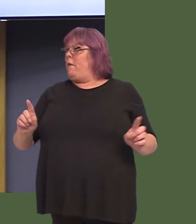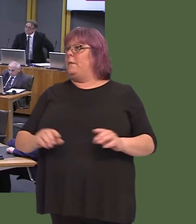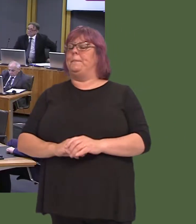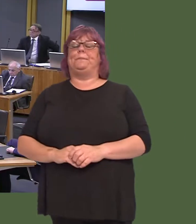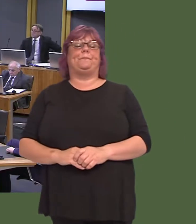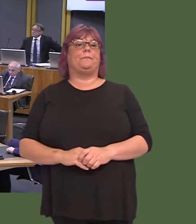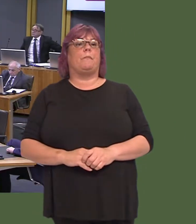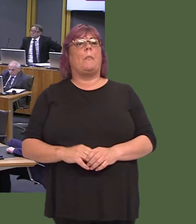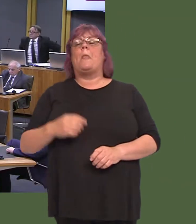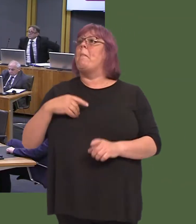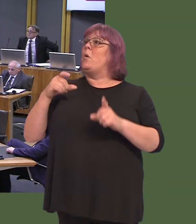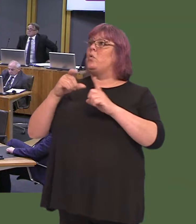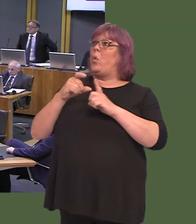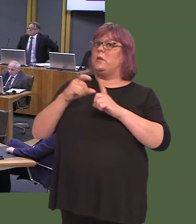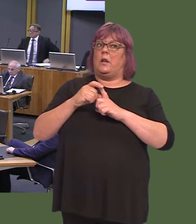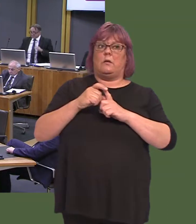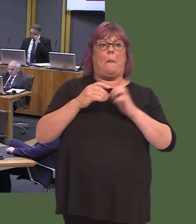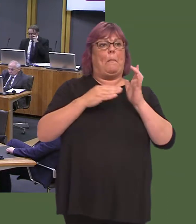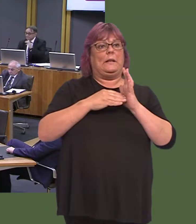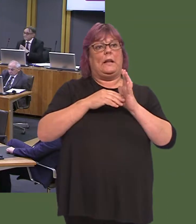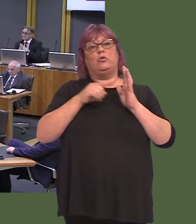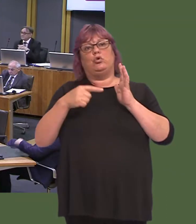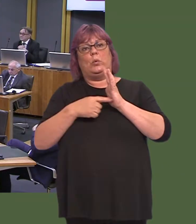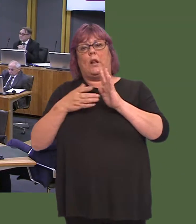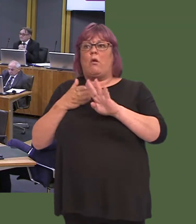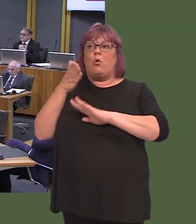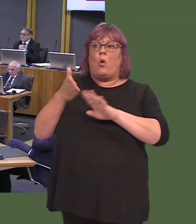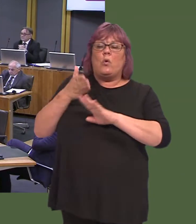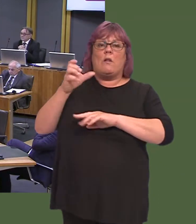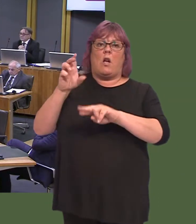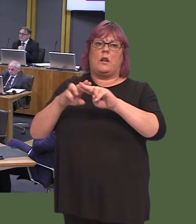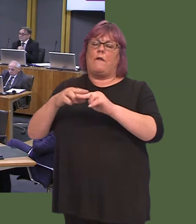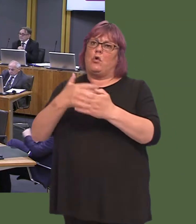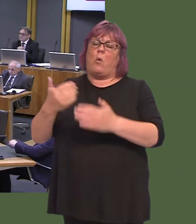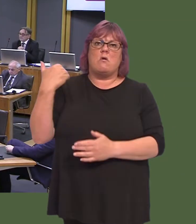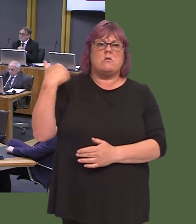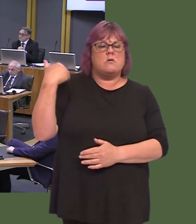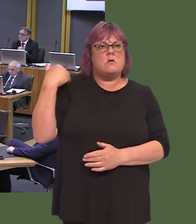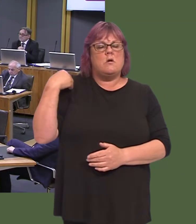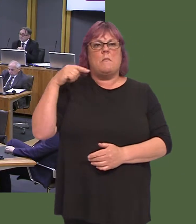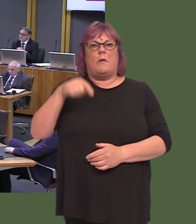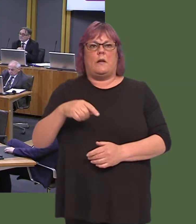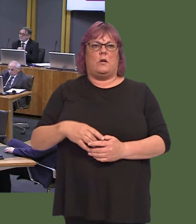Carwyn Jones AM: My daughter travels to Cardiff on a Monday and a Tuesday. She is somebody who lobbies me constantly on this issue.